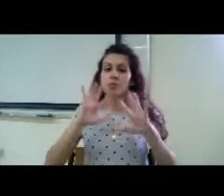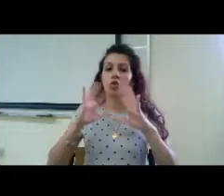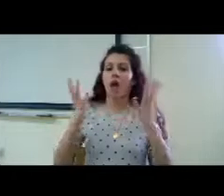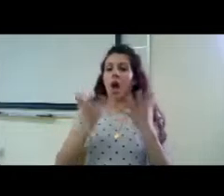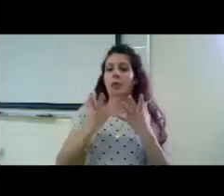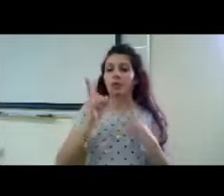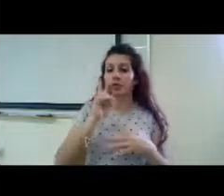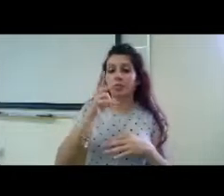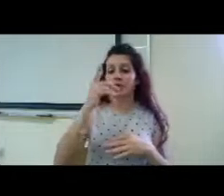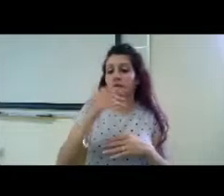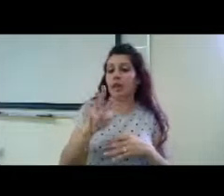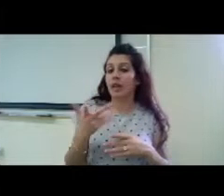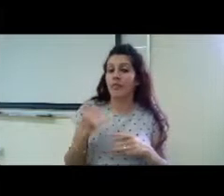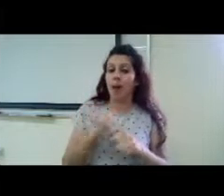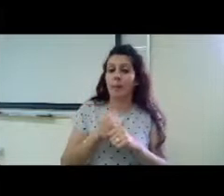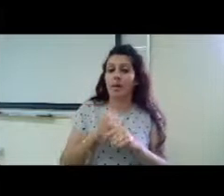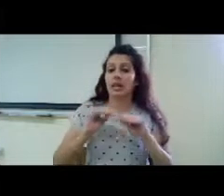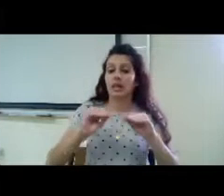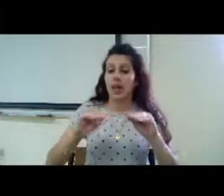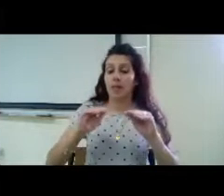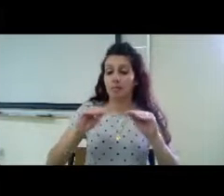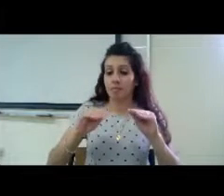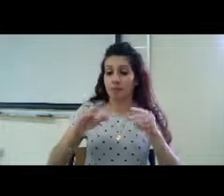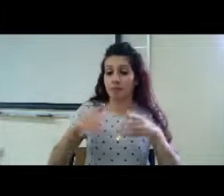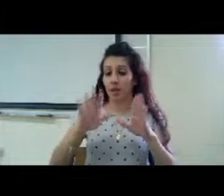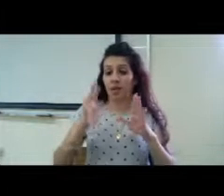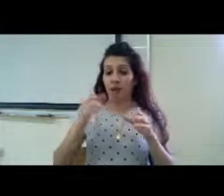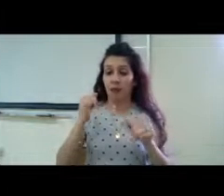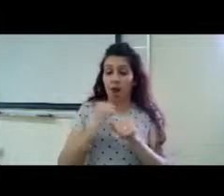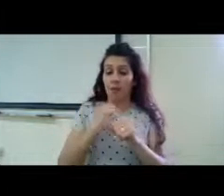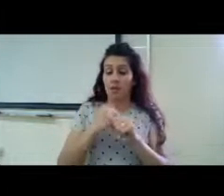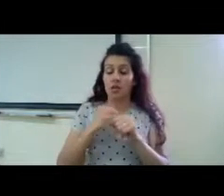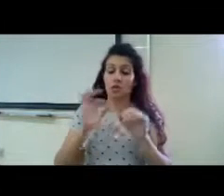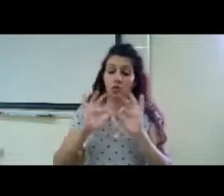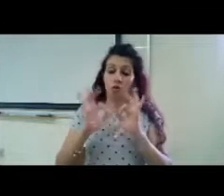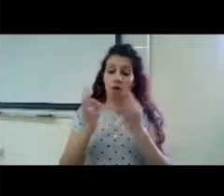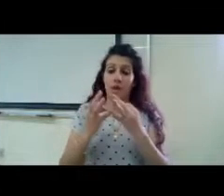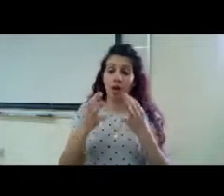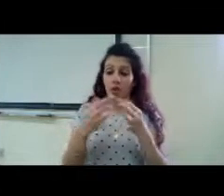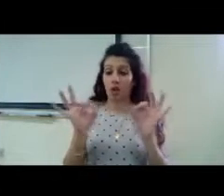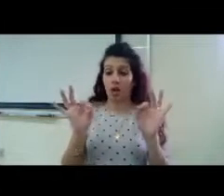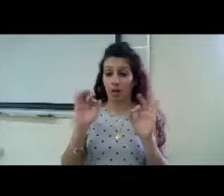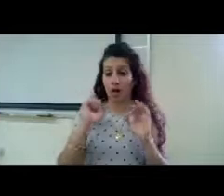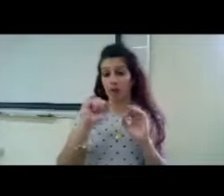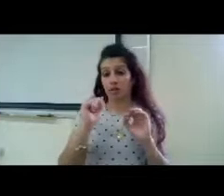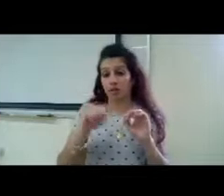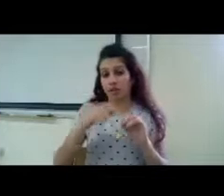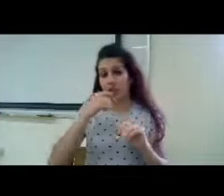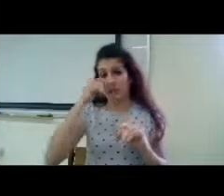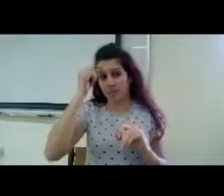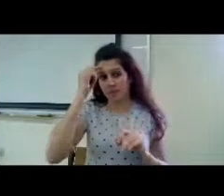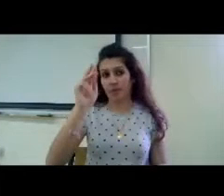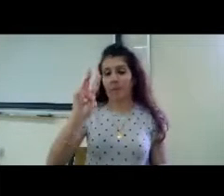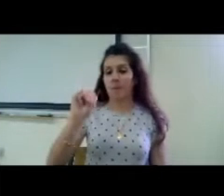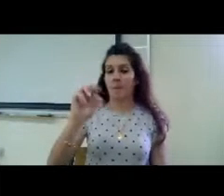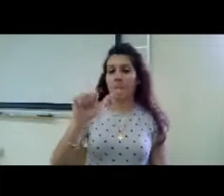Programs a guidance to possible actions during this pandemic and how to mobilize